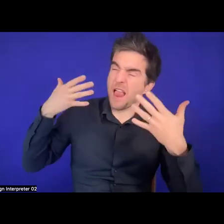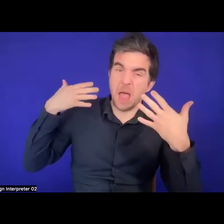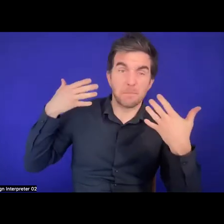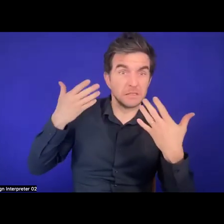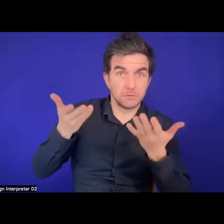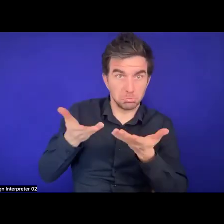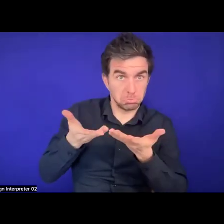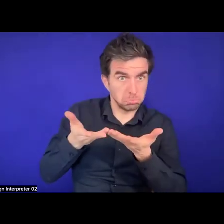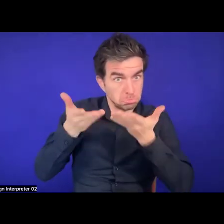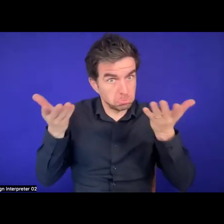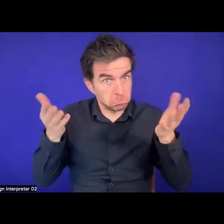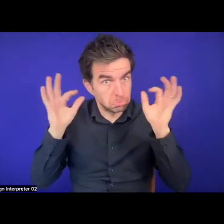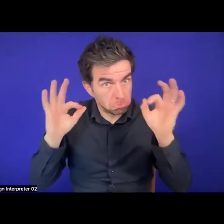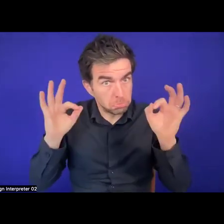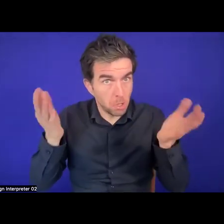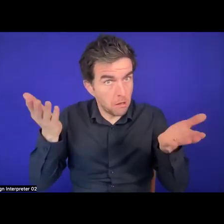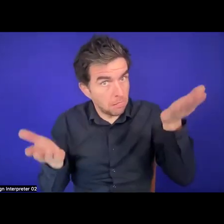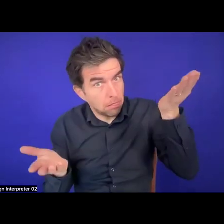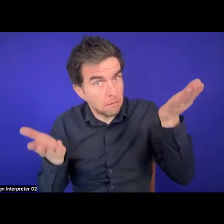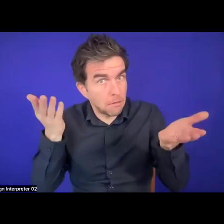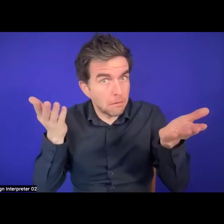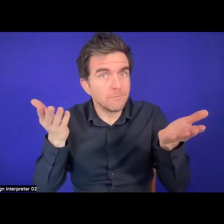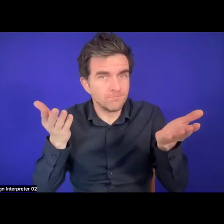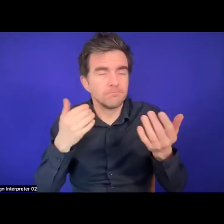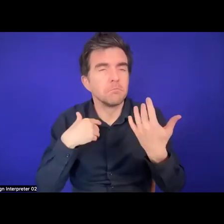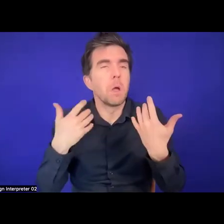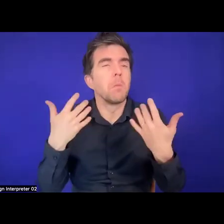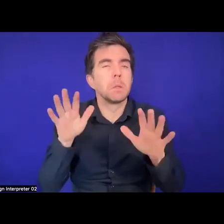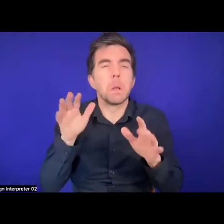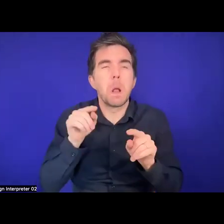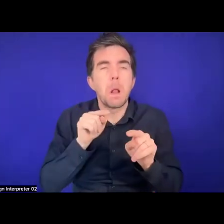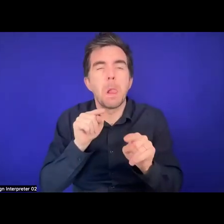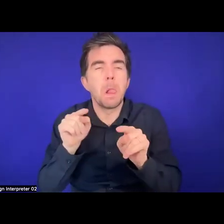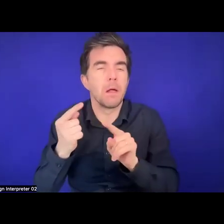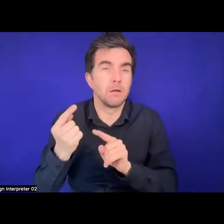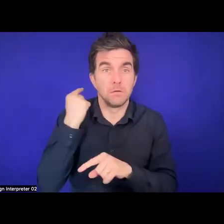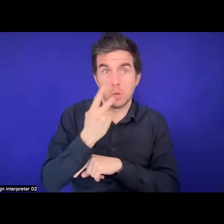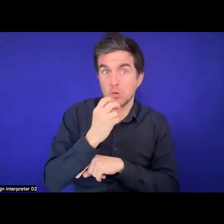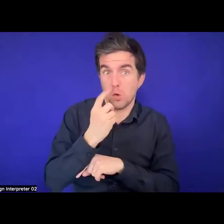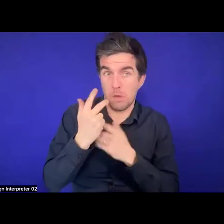2019, just to see where disability was fitting into the climate policy conversation